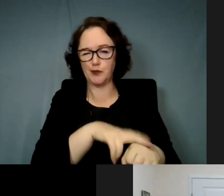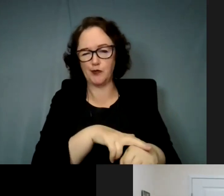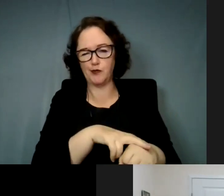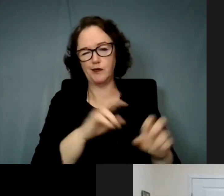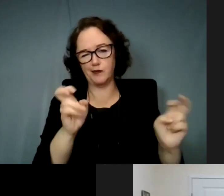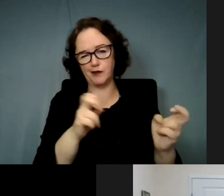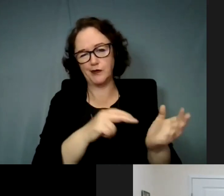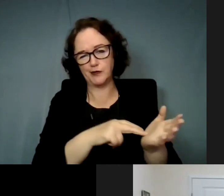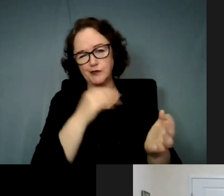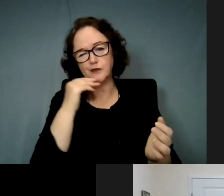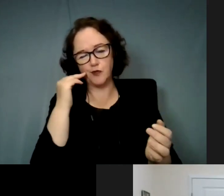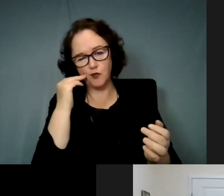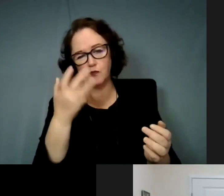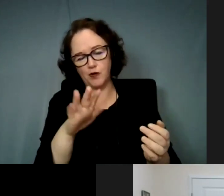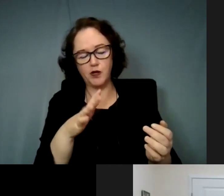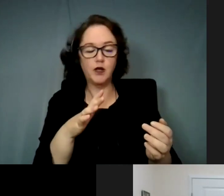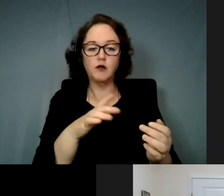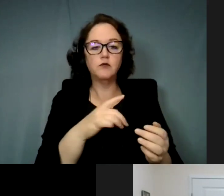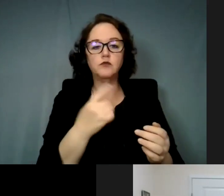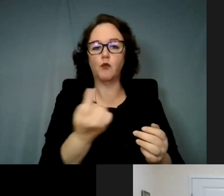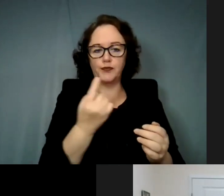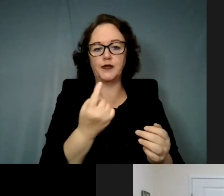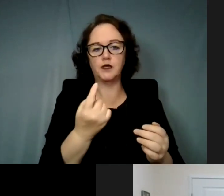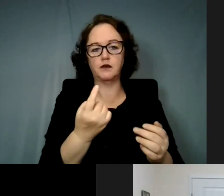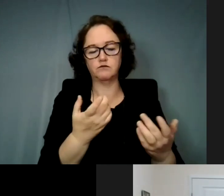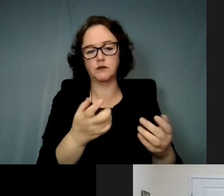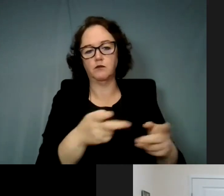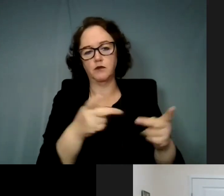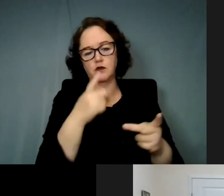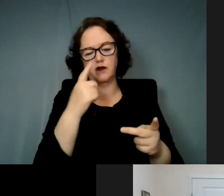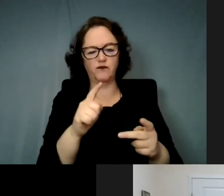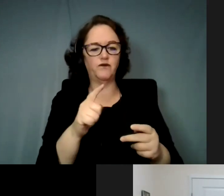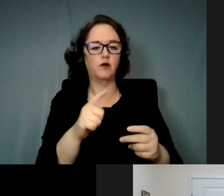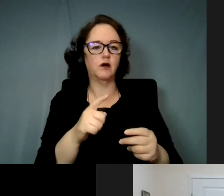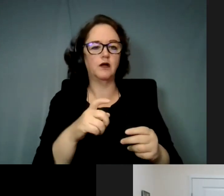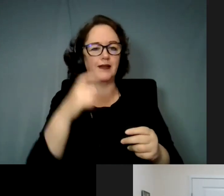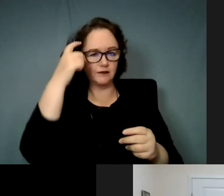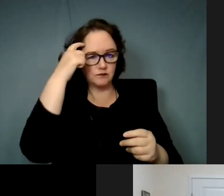with disability, with neurological conditions. They